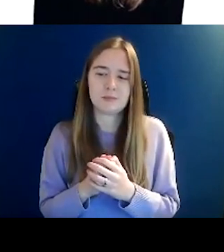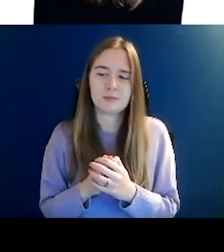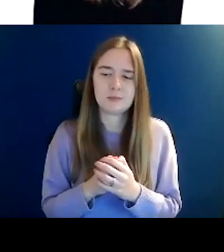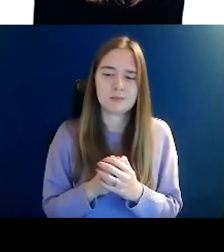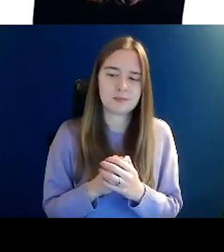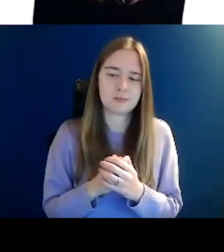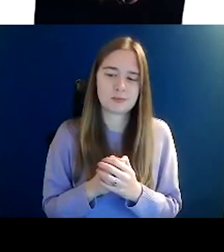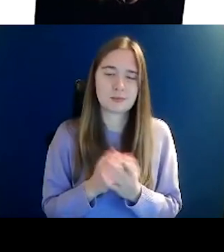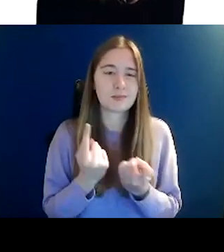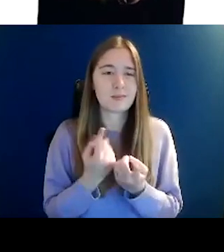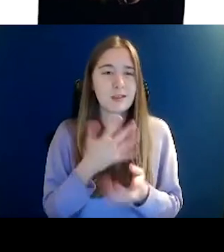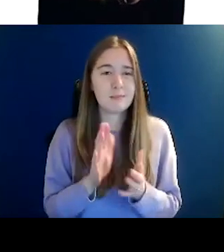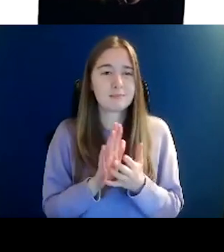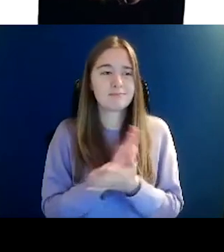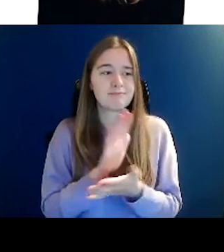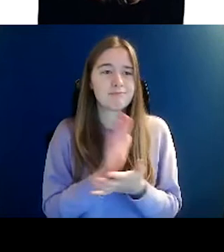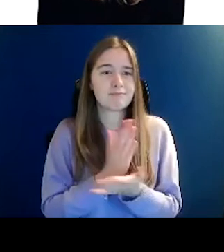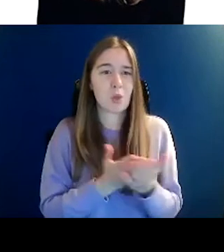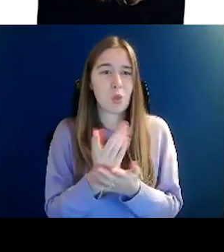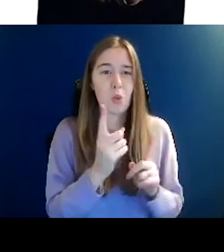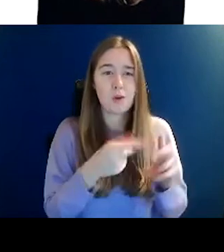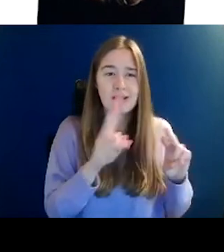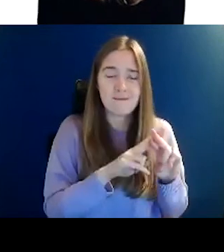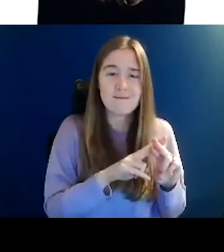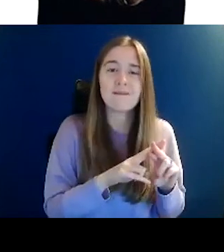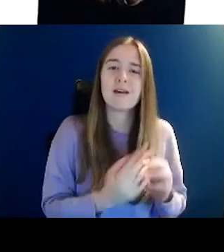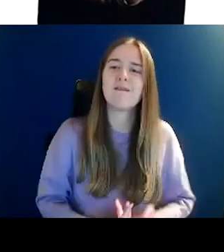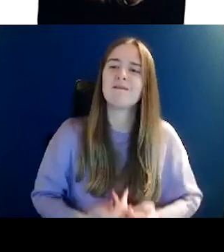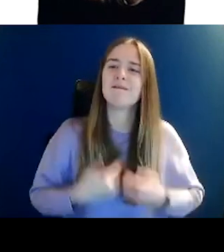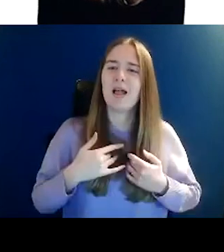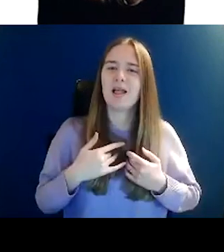that came out of the "What if" is that it felt an authentic process